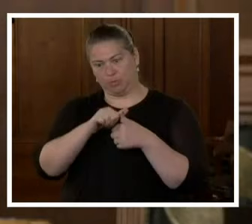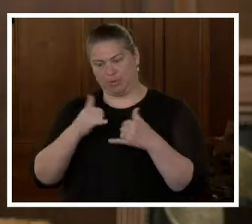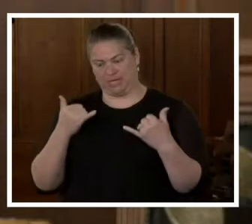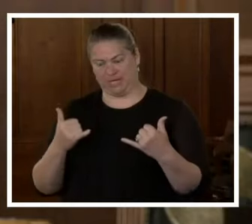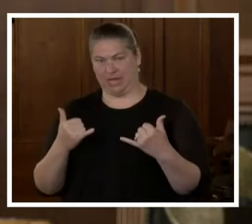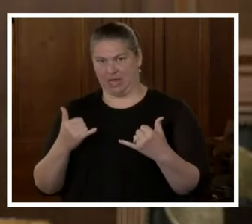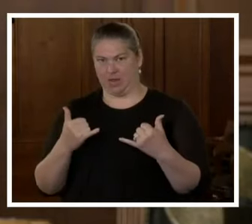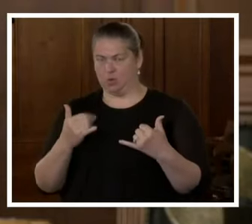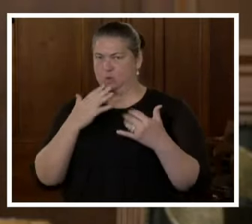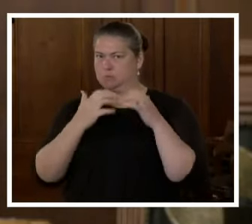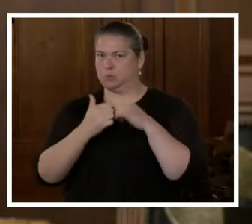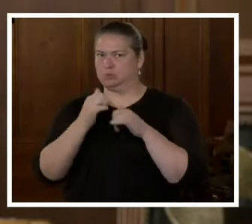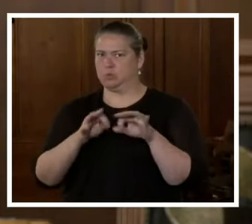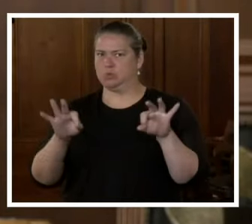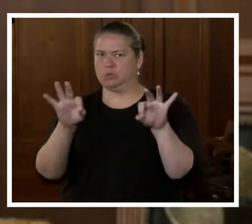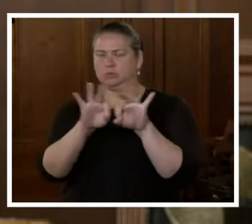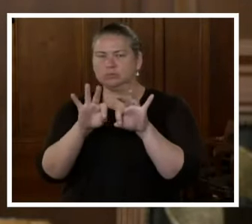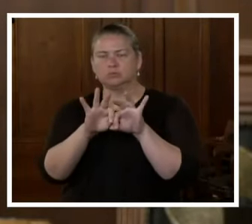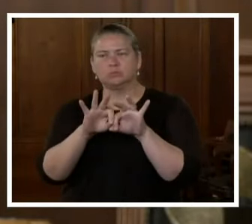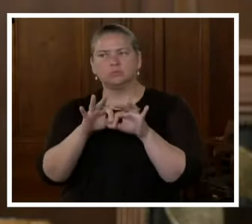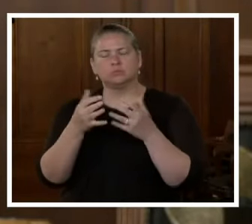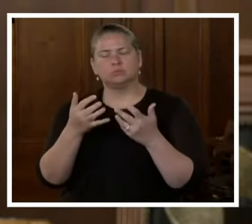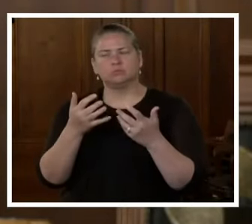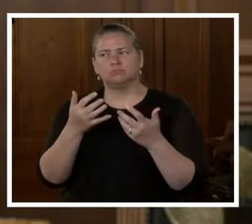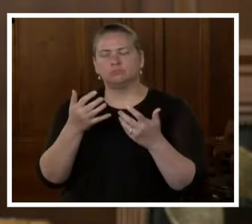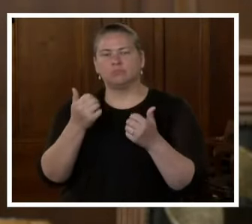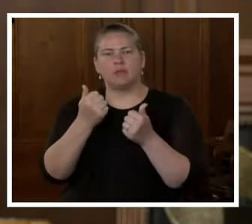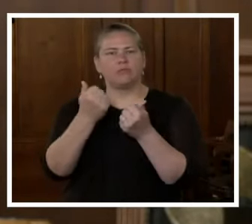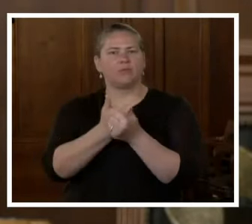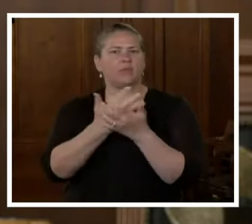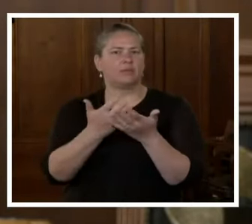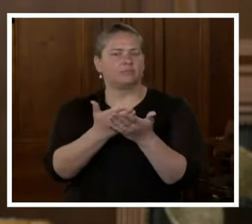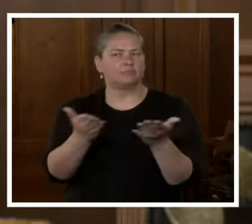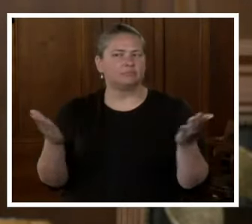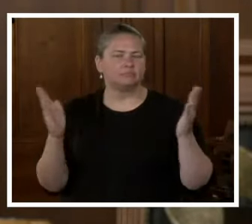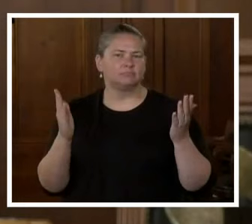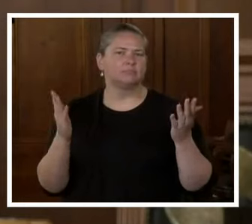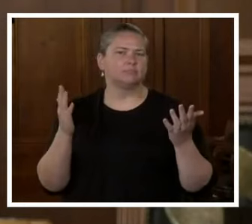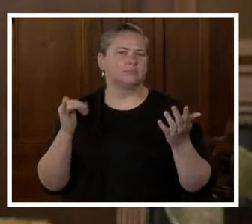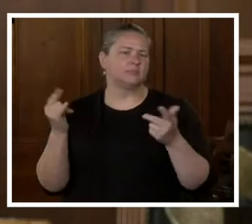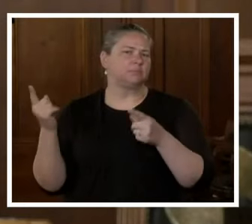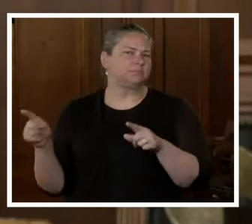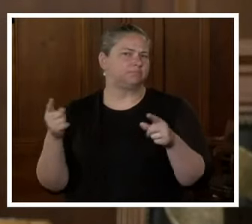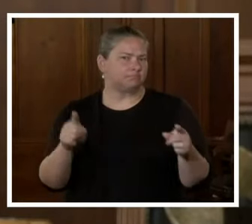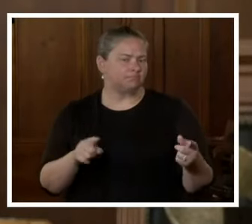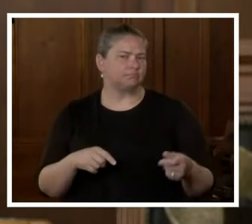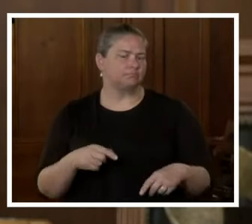AT AN EXPONENTIAL RATE, AND I'D LOOB TO THINK THAT IF THAT TYPE